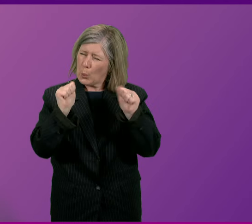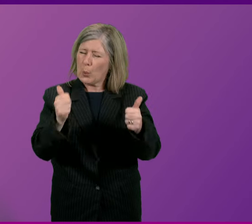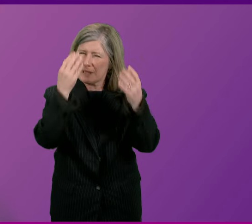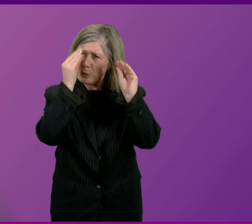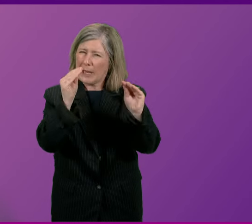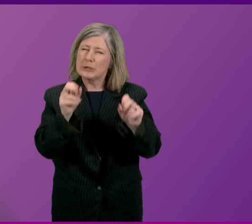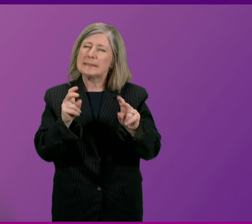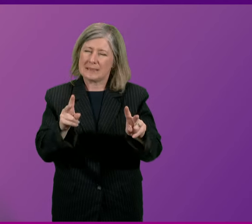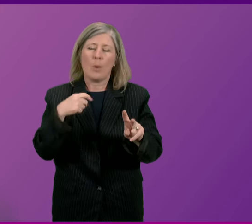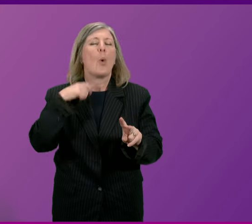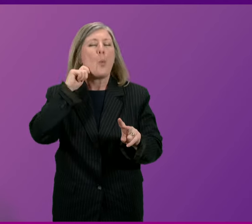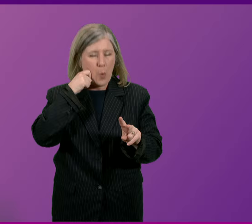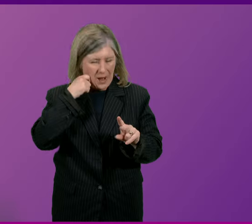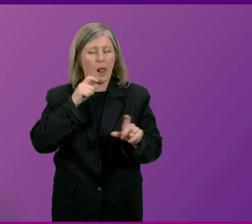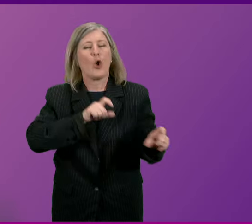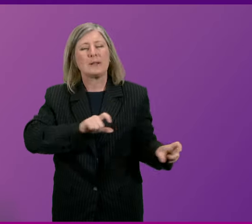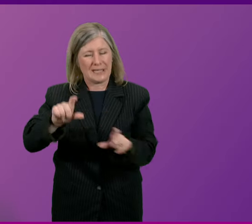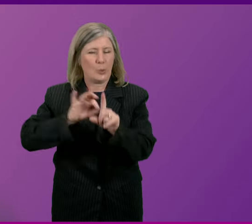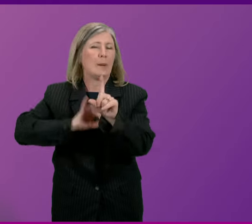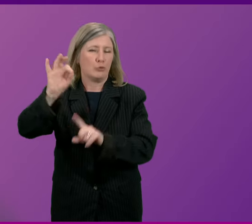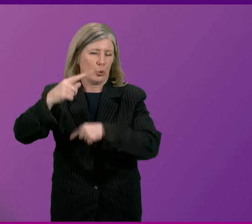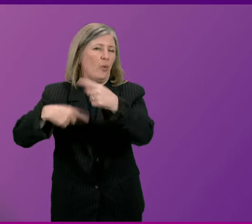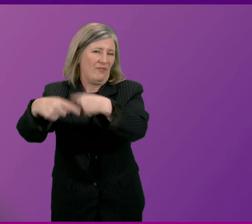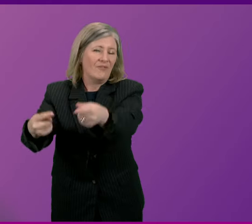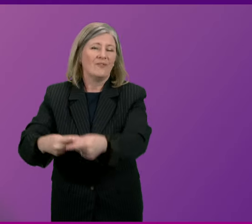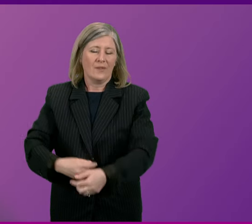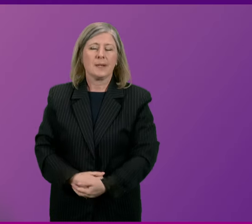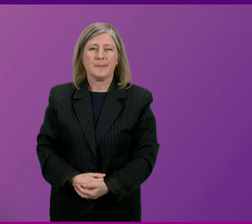which we will continue to improve in the years to come.